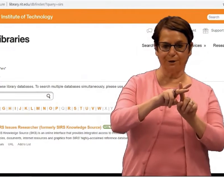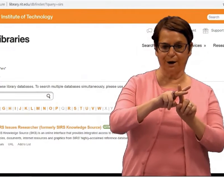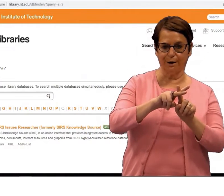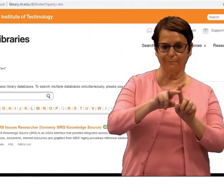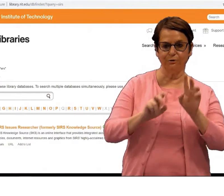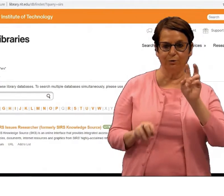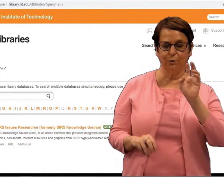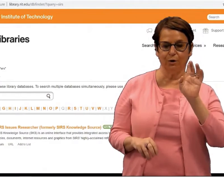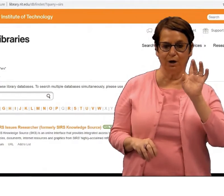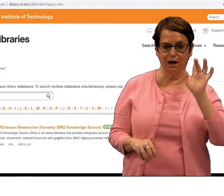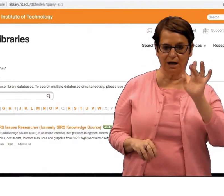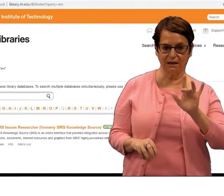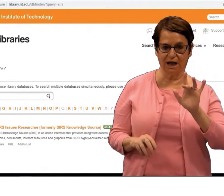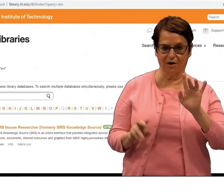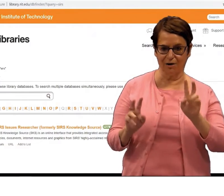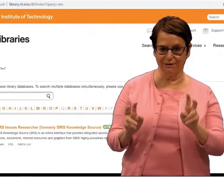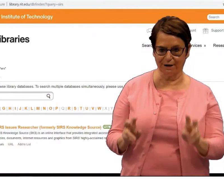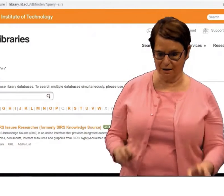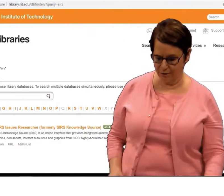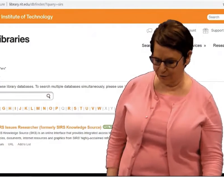The title pops up, so click on the title.